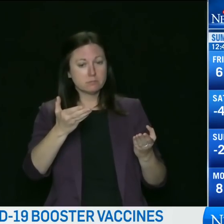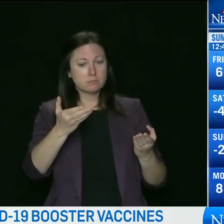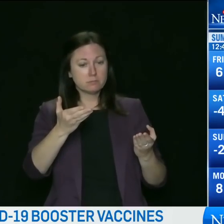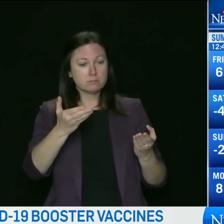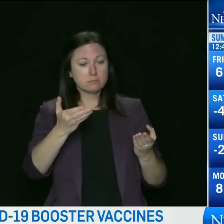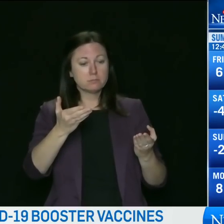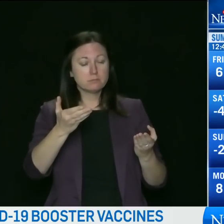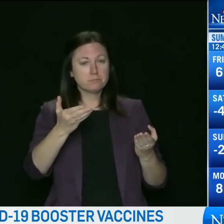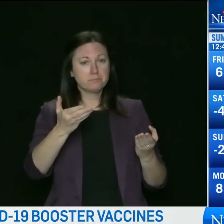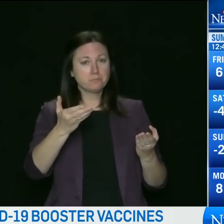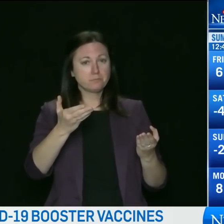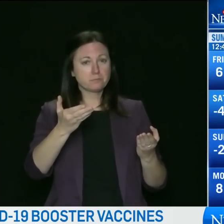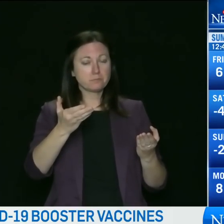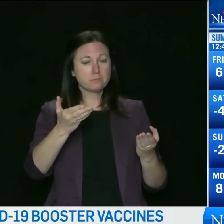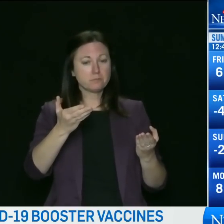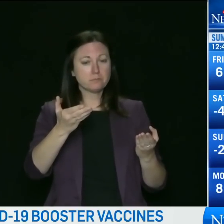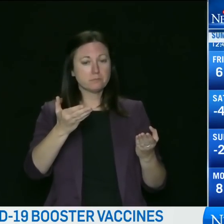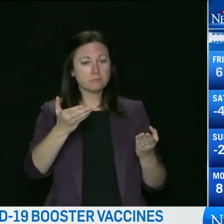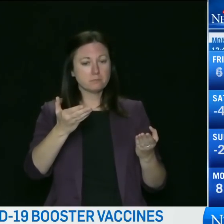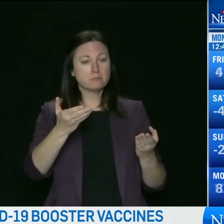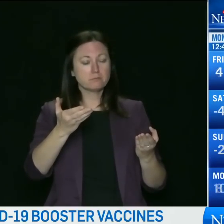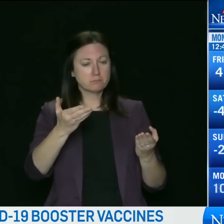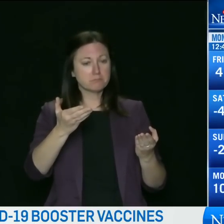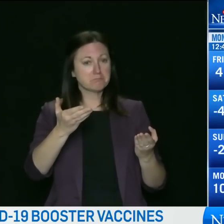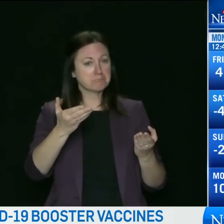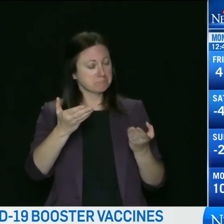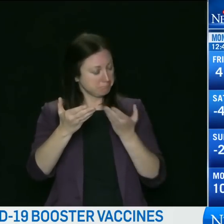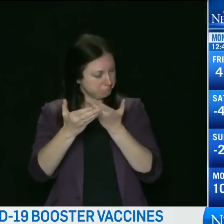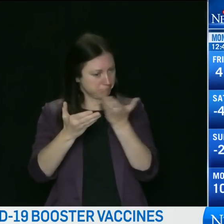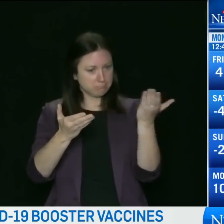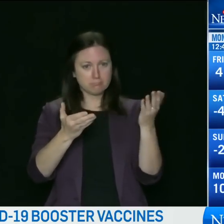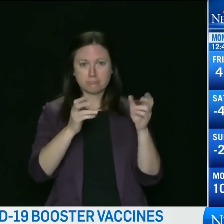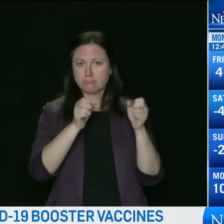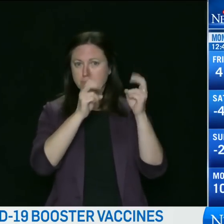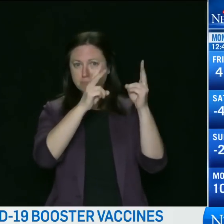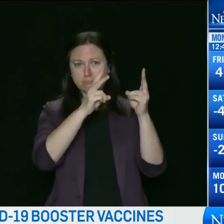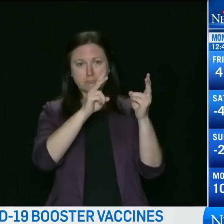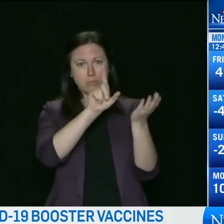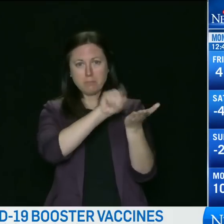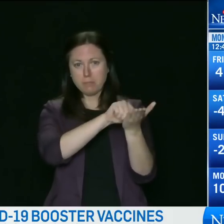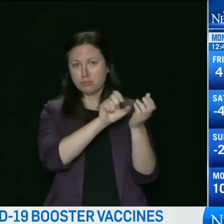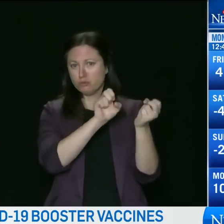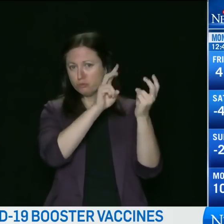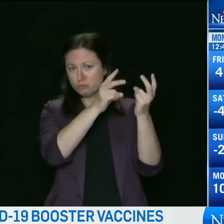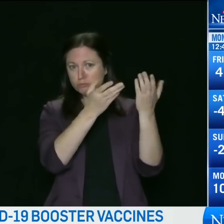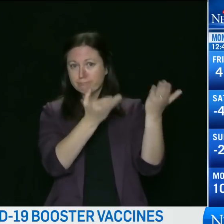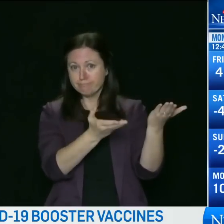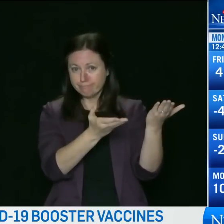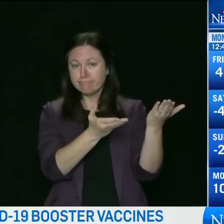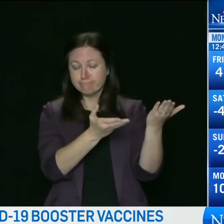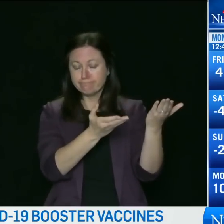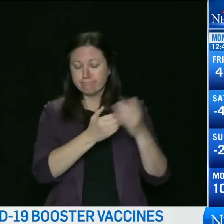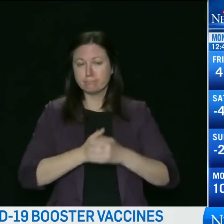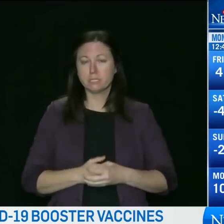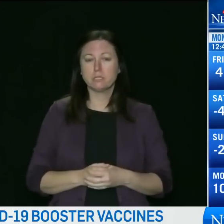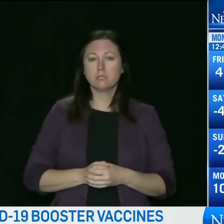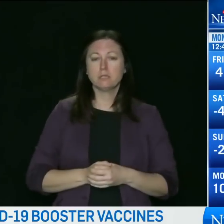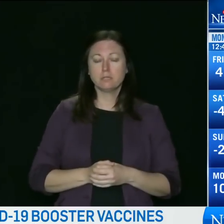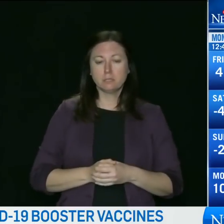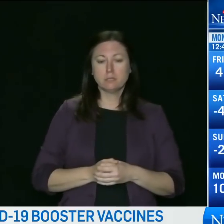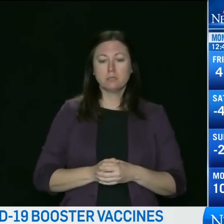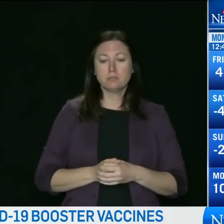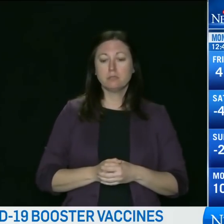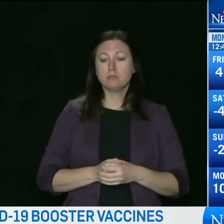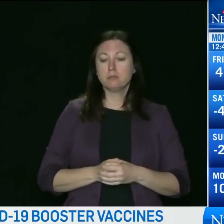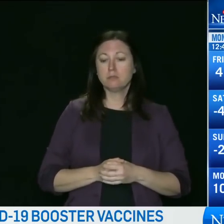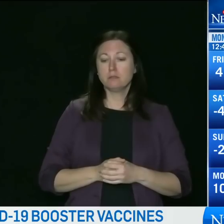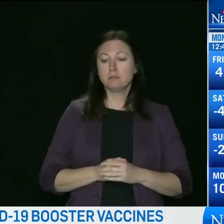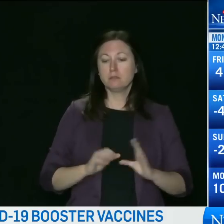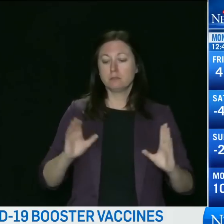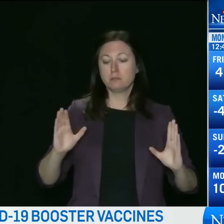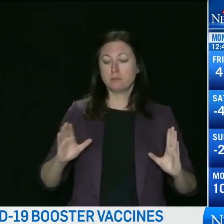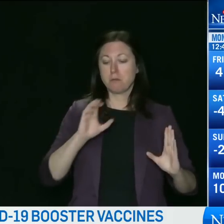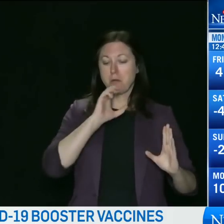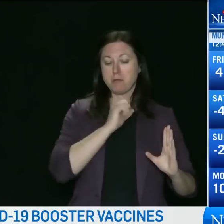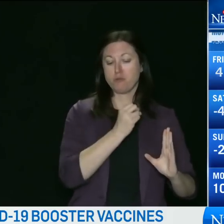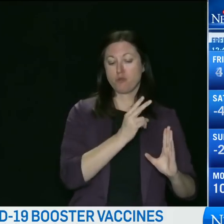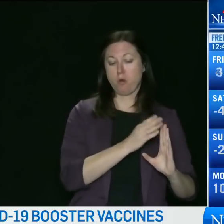AND NACI'S RECOMMENDATIONS ARE